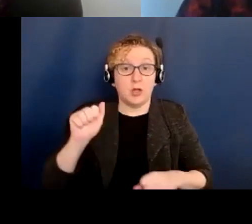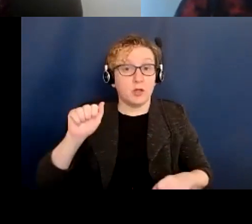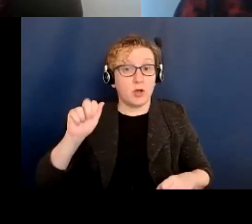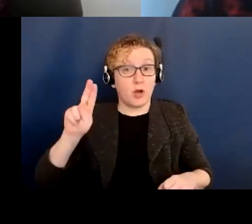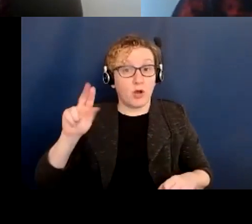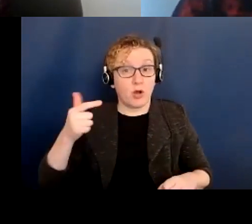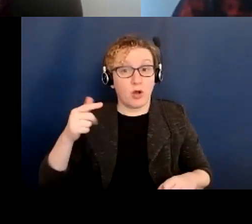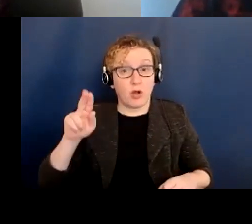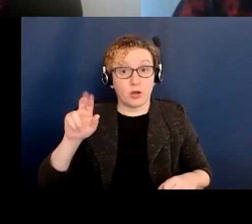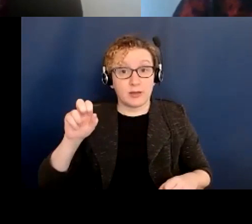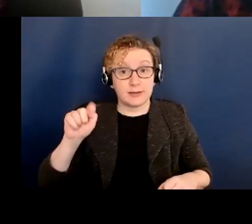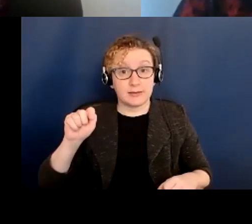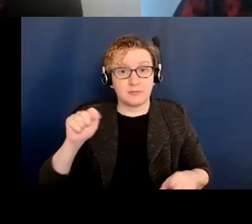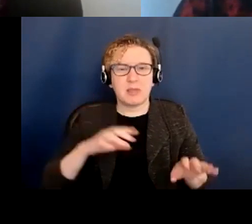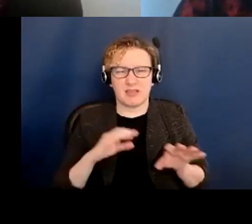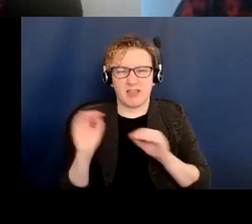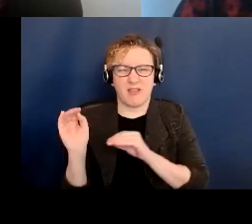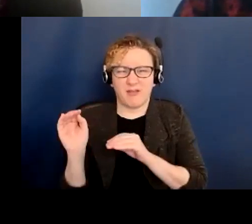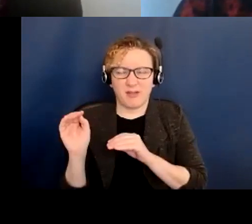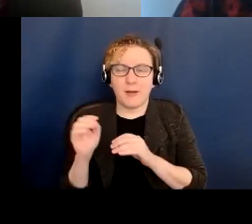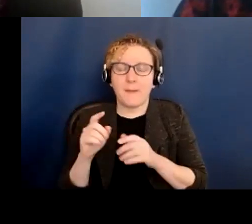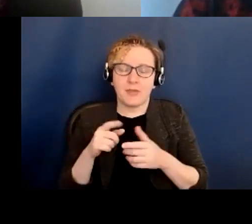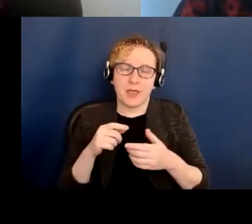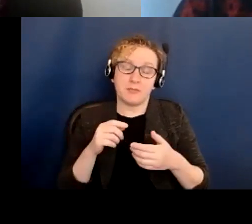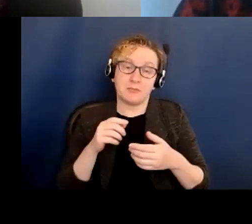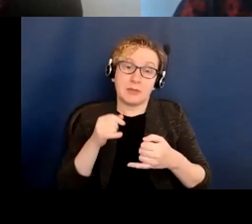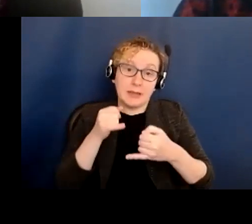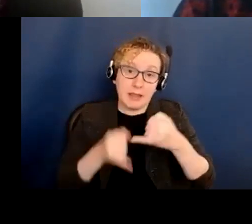We ask for a financial accounting of the stipend at the end of the Fellowship.